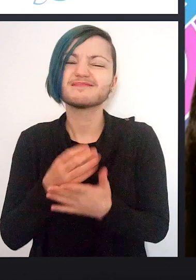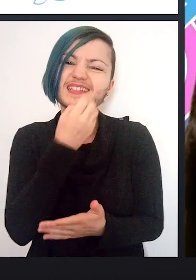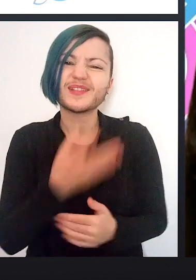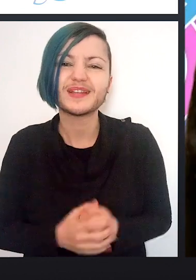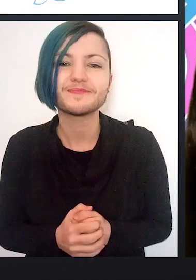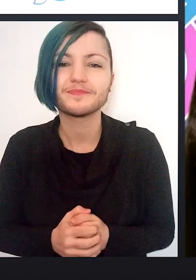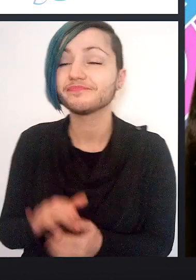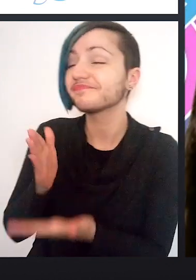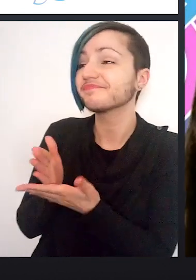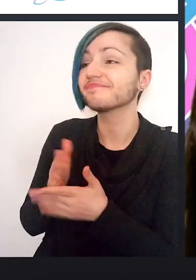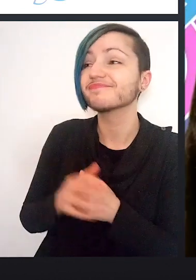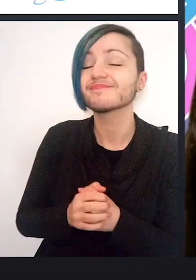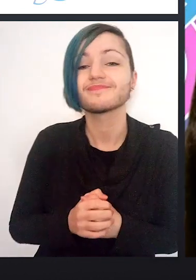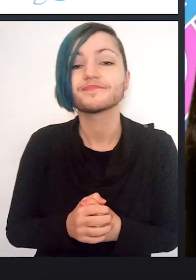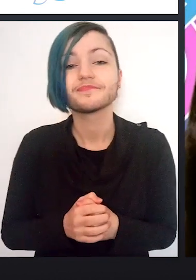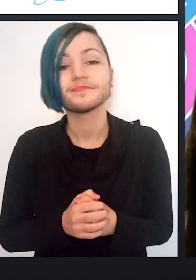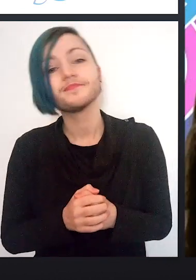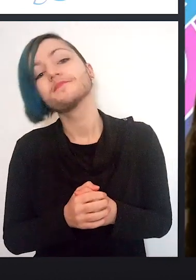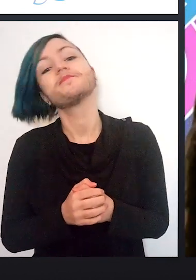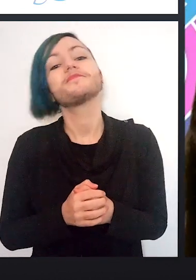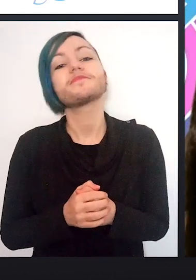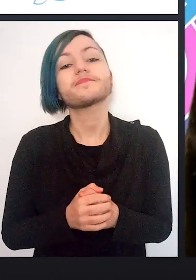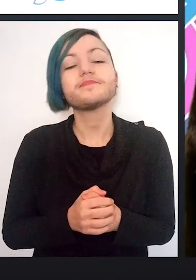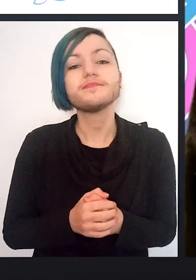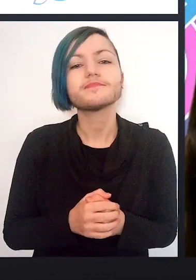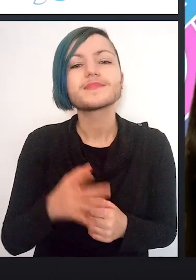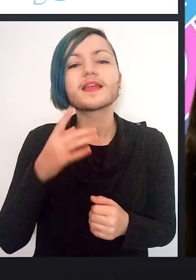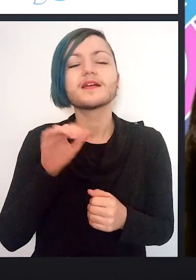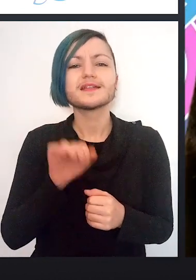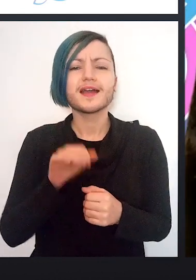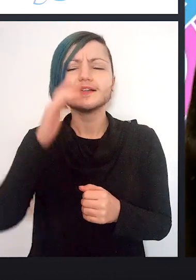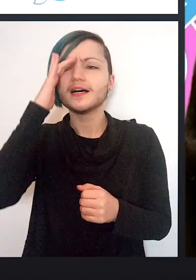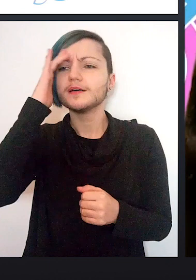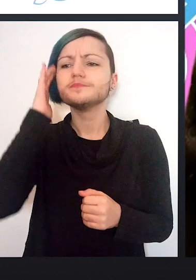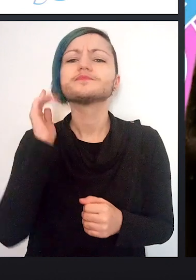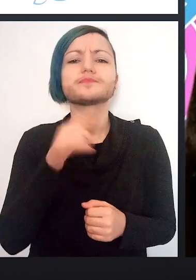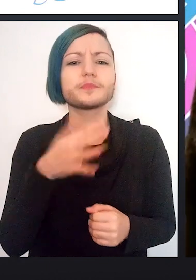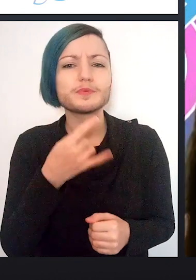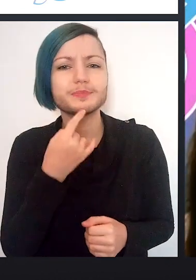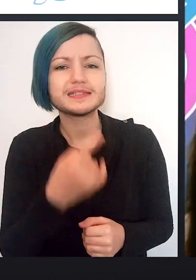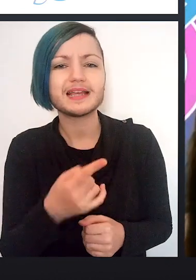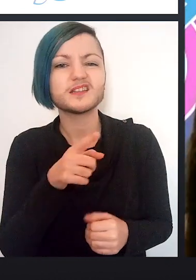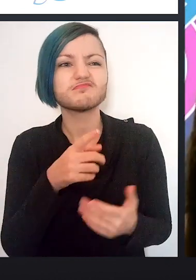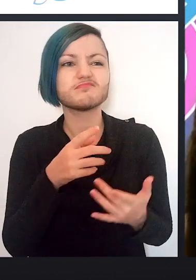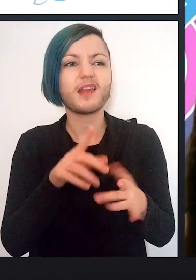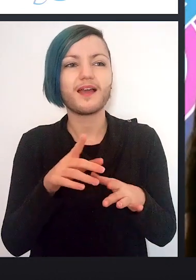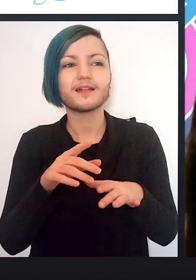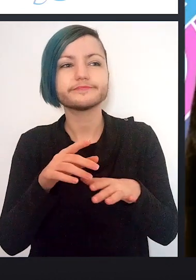It is. Yeah. Did you, and I think the idea that you said you put it to the back of your mind is